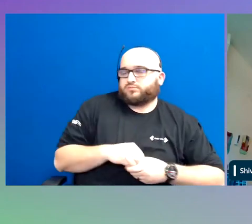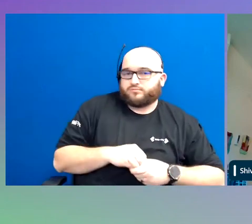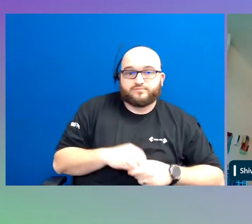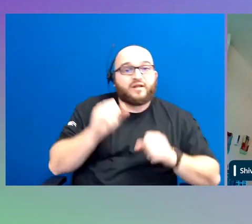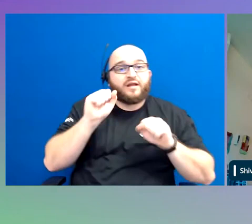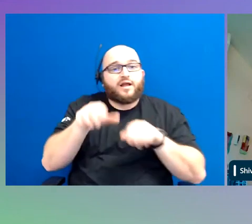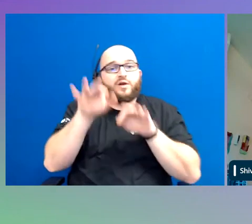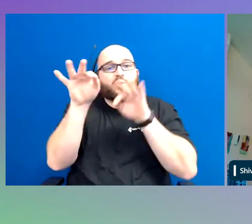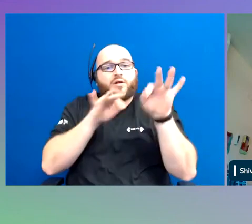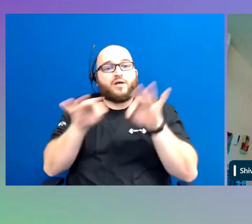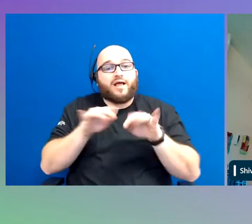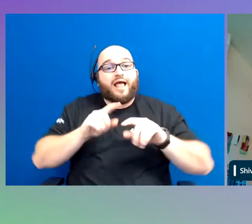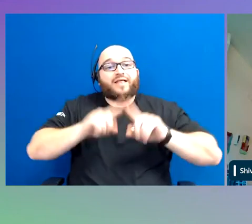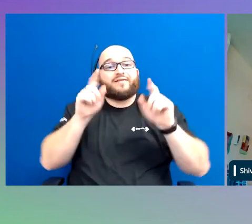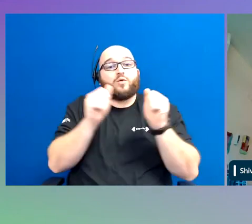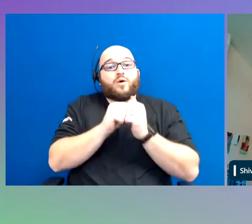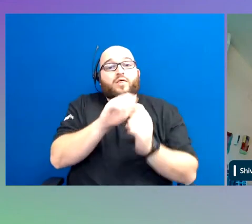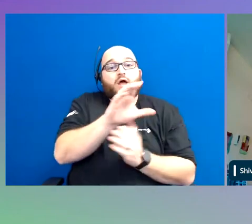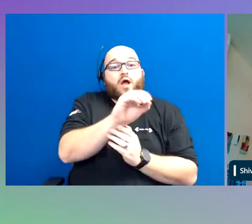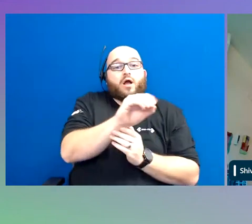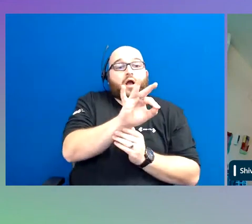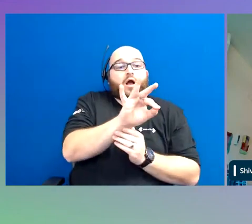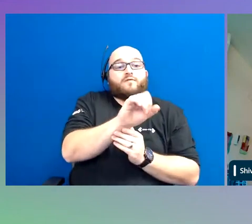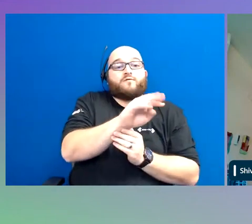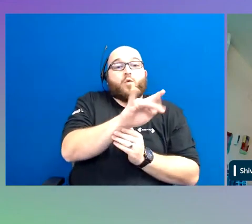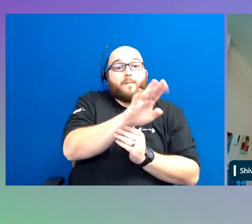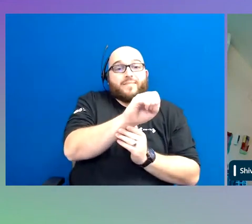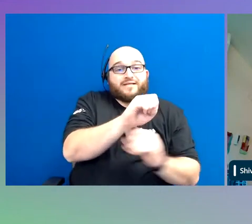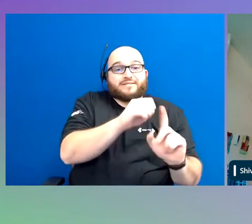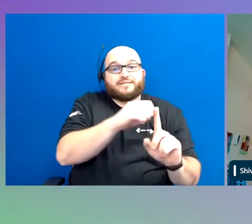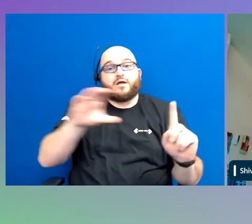conformance versus compliance? How do you differentiate between